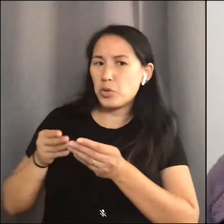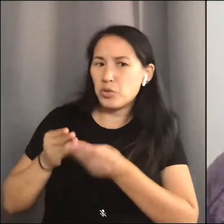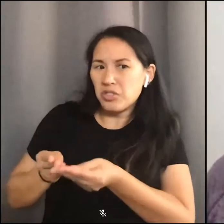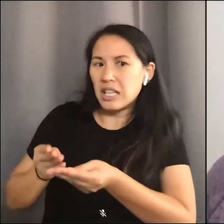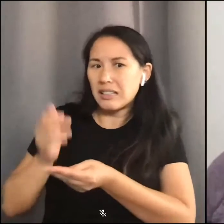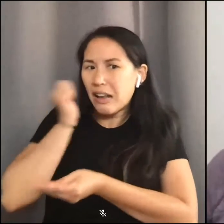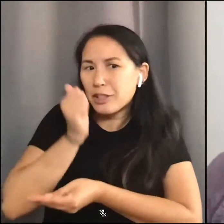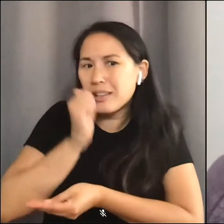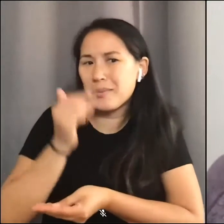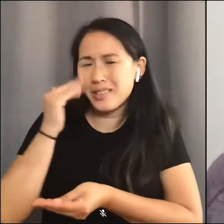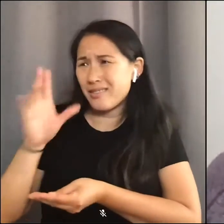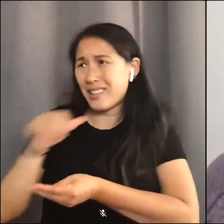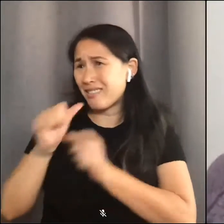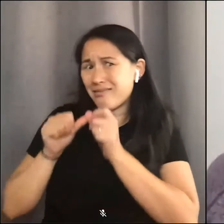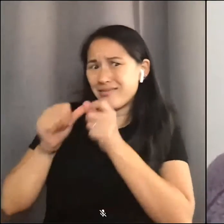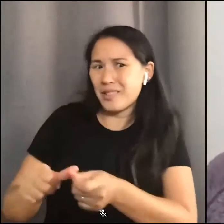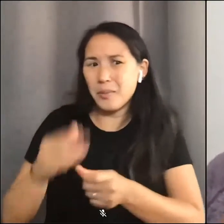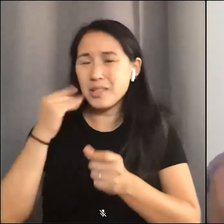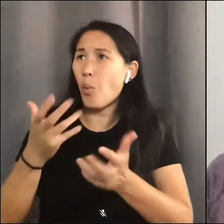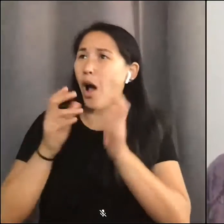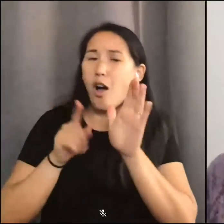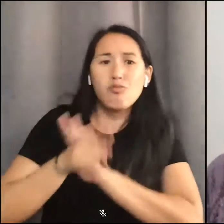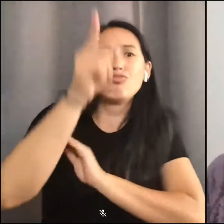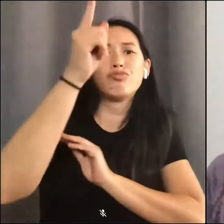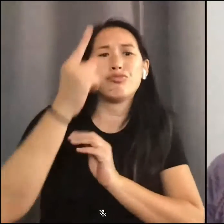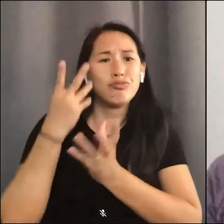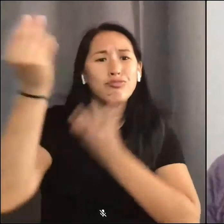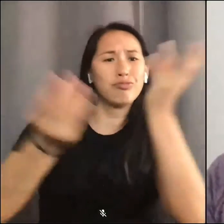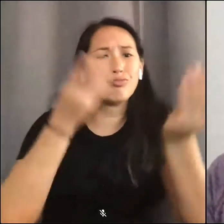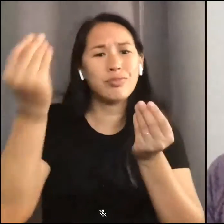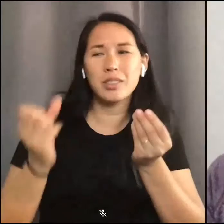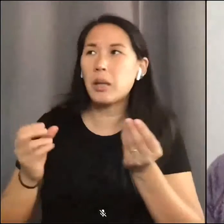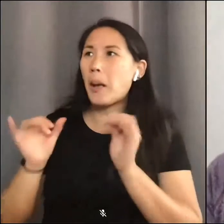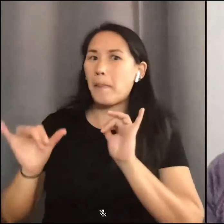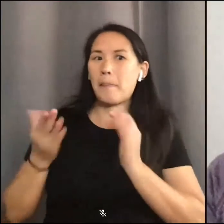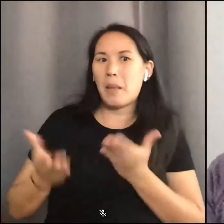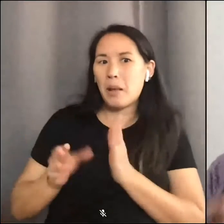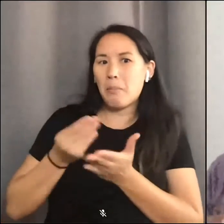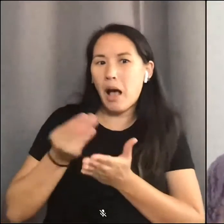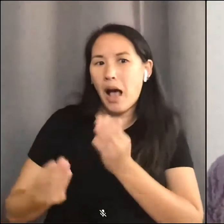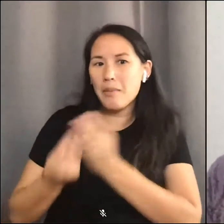um uh and so when another exercise from the nurture to nurture the nature of your life